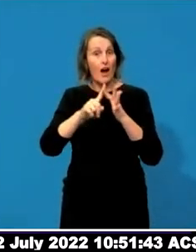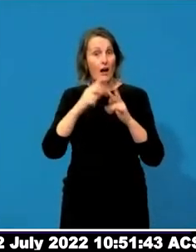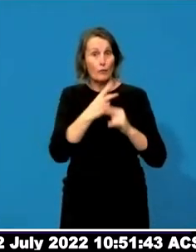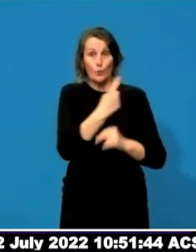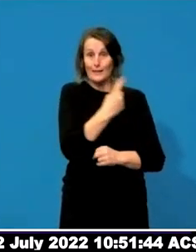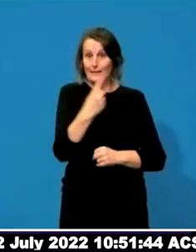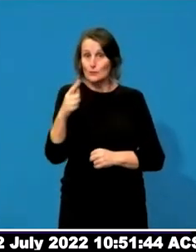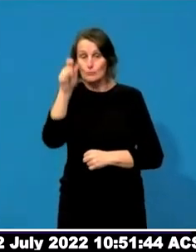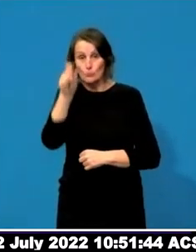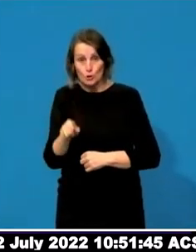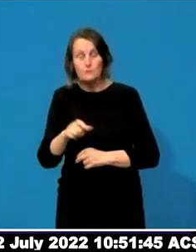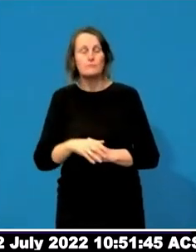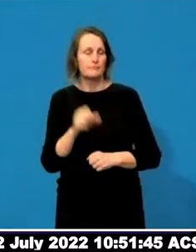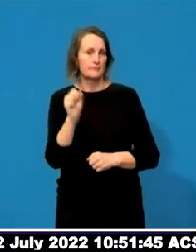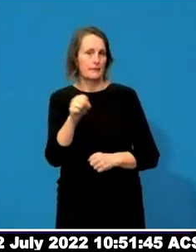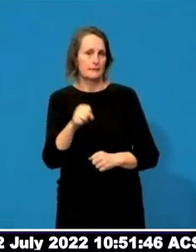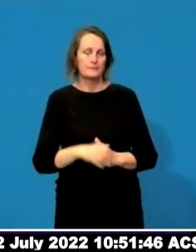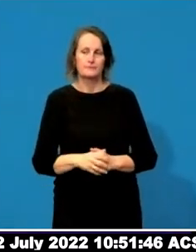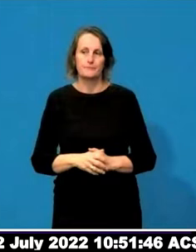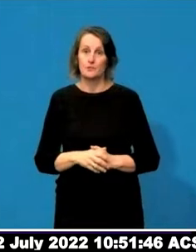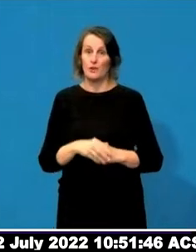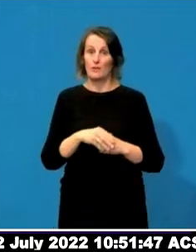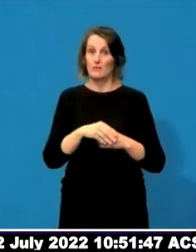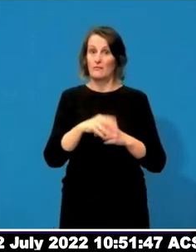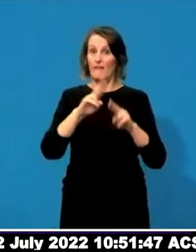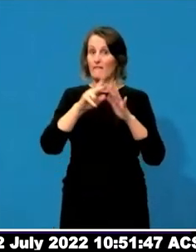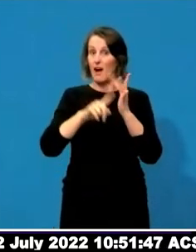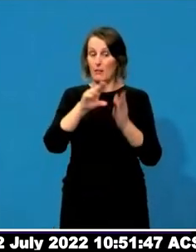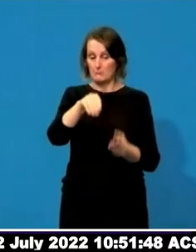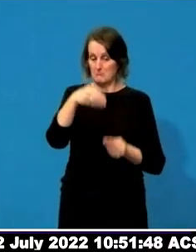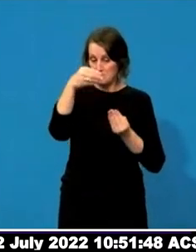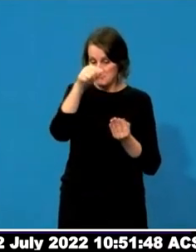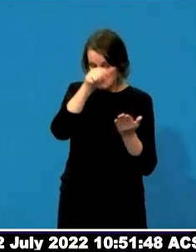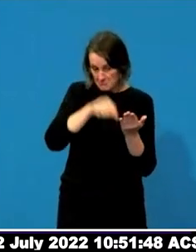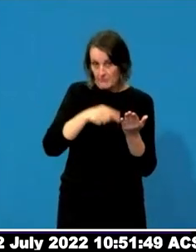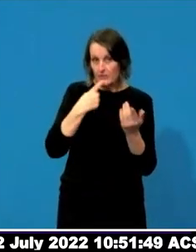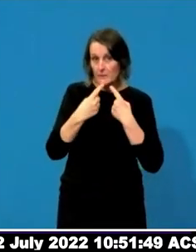Yes, that's correct. And that file, would it typically contain records